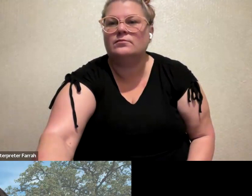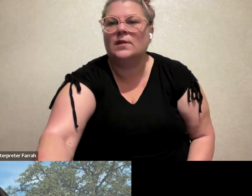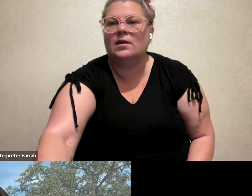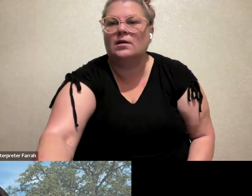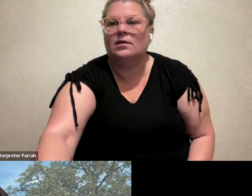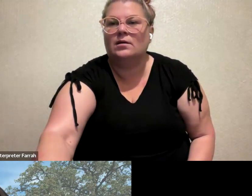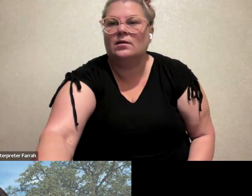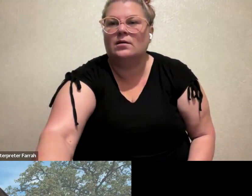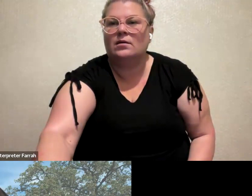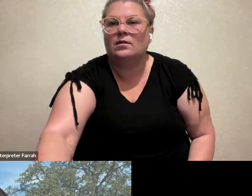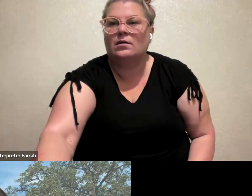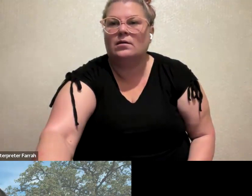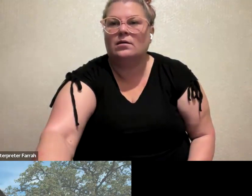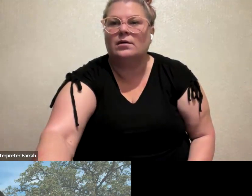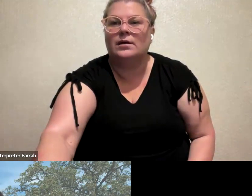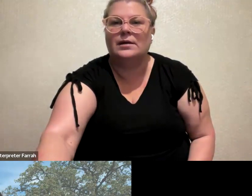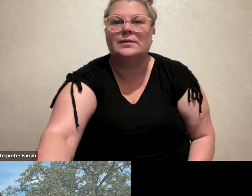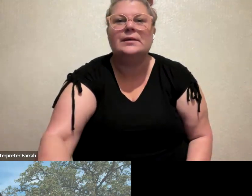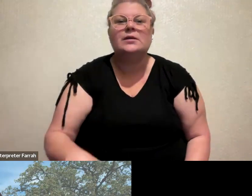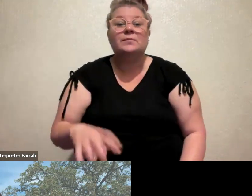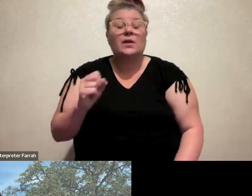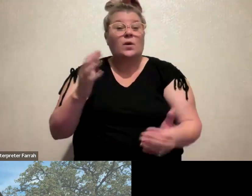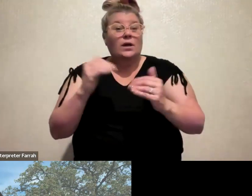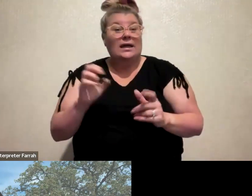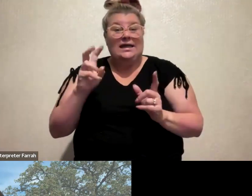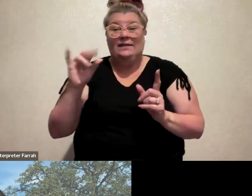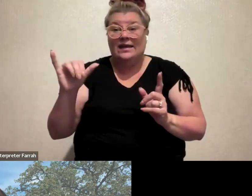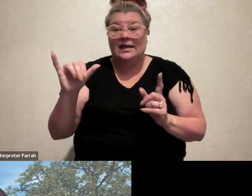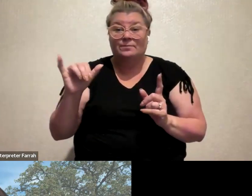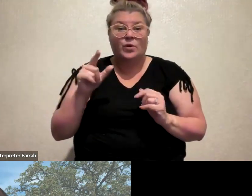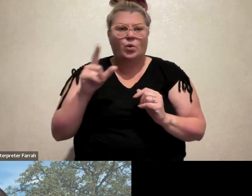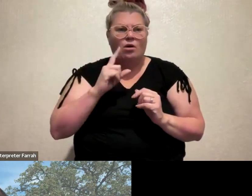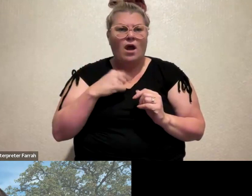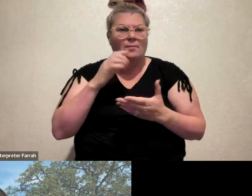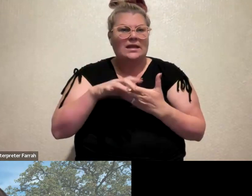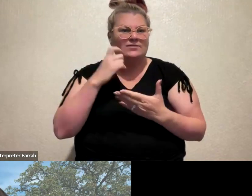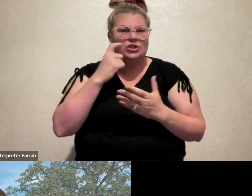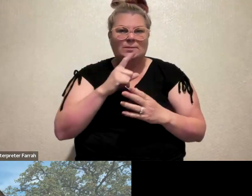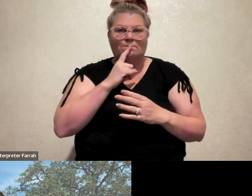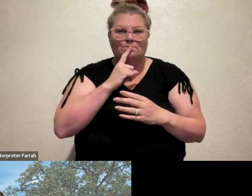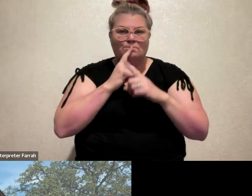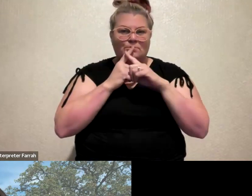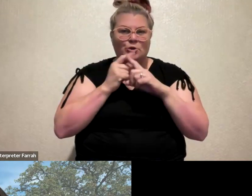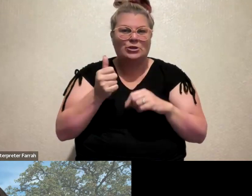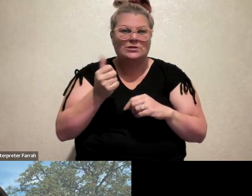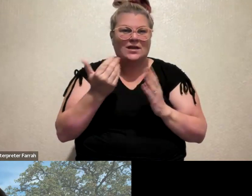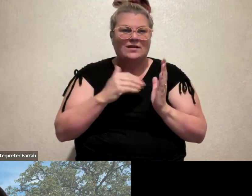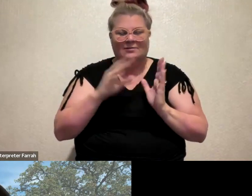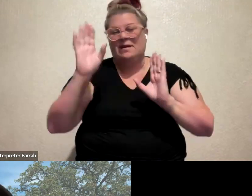next up we have Evy. You are I believe you just muted yourself again but if now you are unmuted,